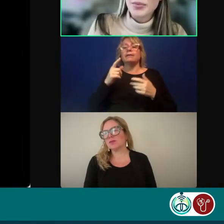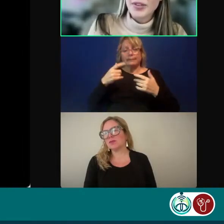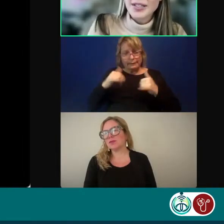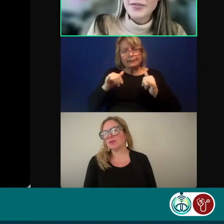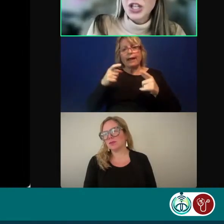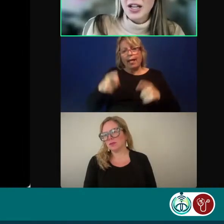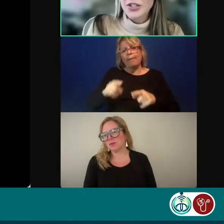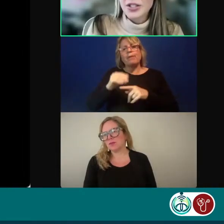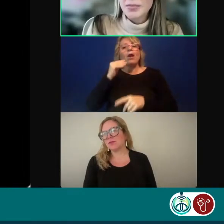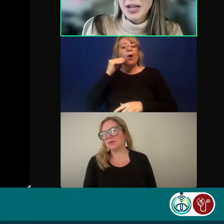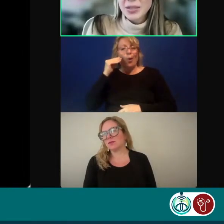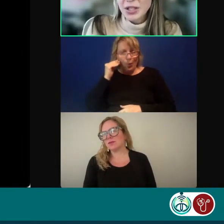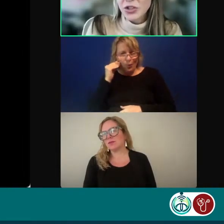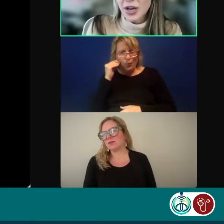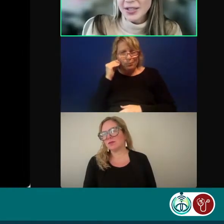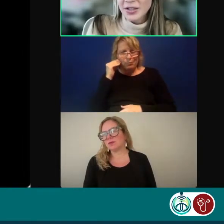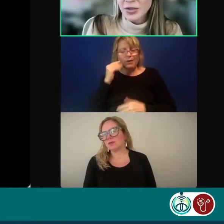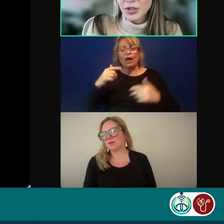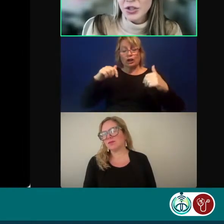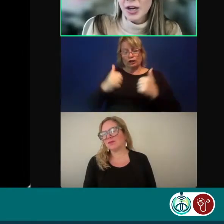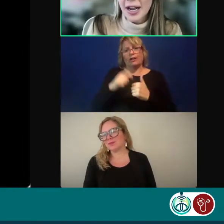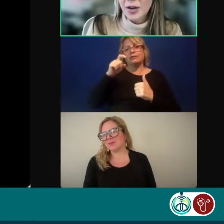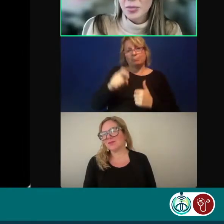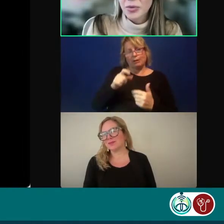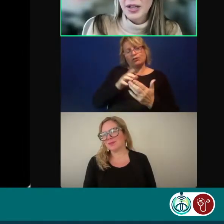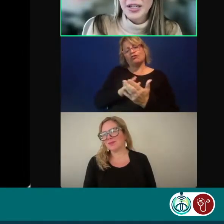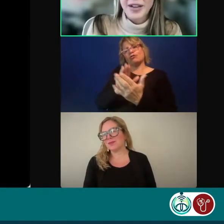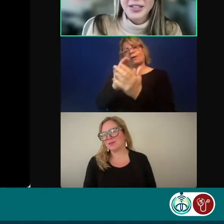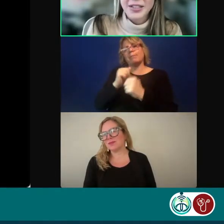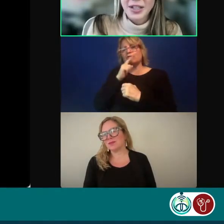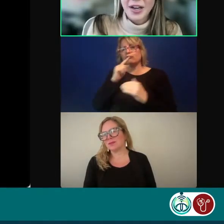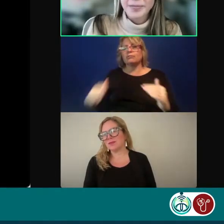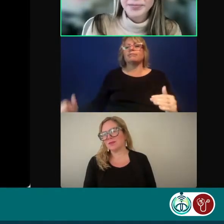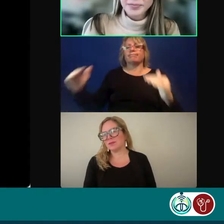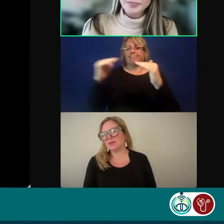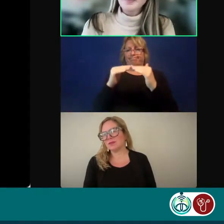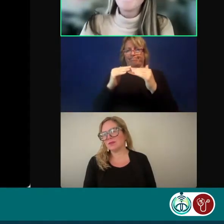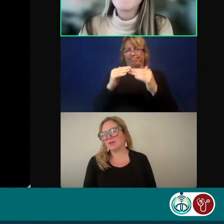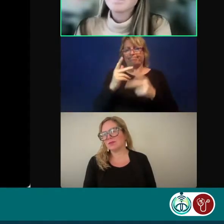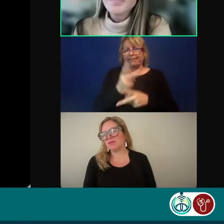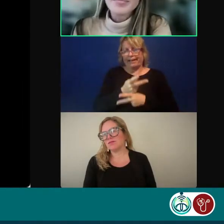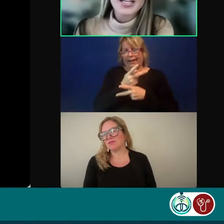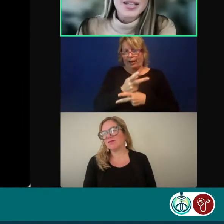pervasive challenges must be addressed to ensure equitable and effective care. The